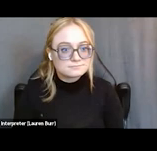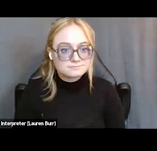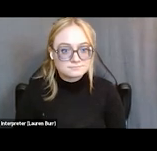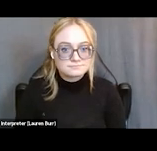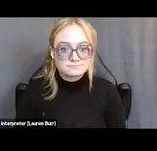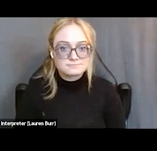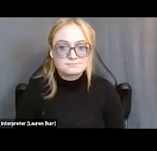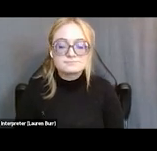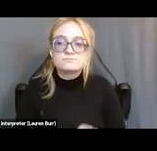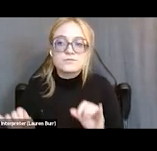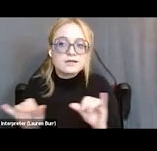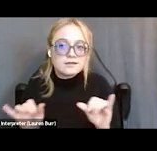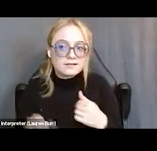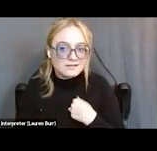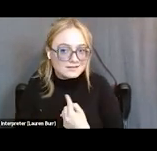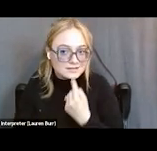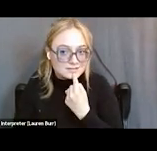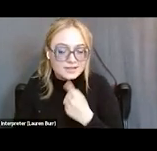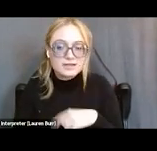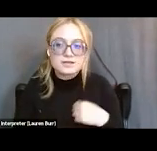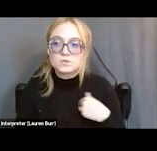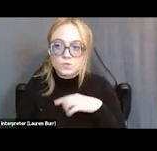So like I said, we're learning with every case